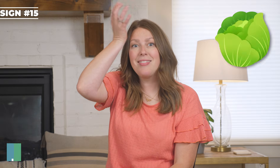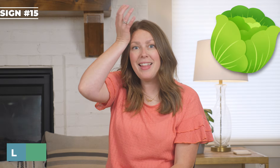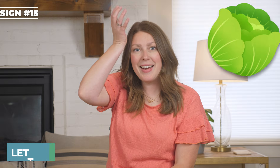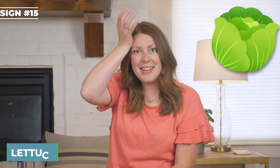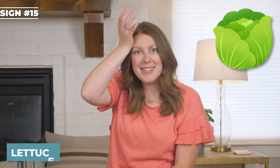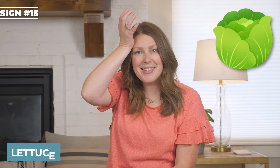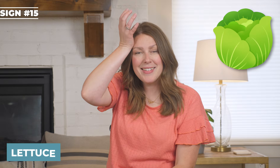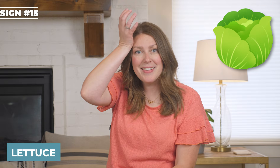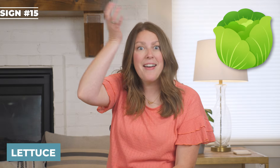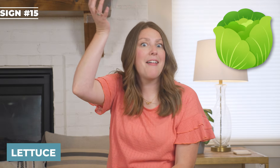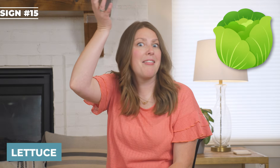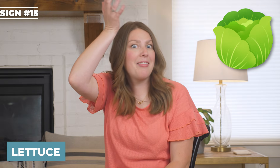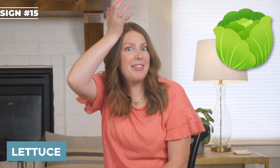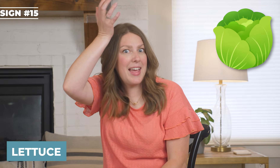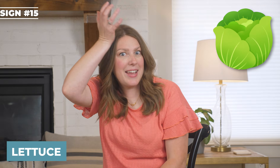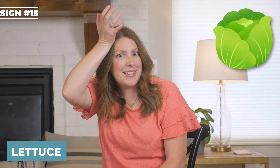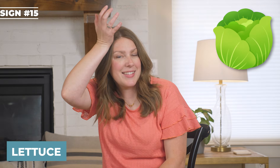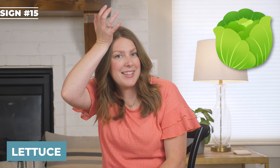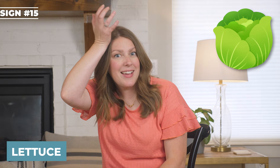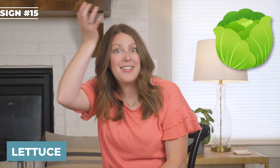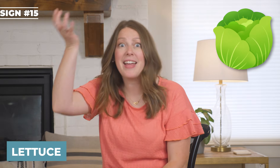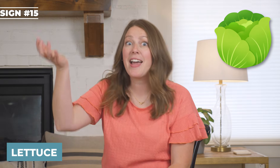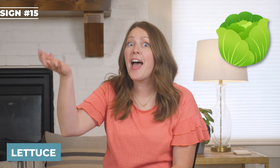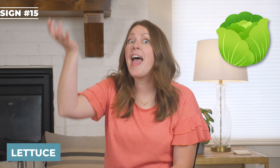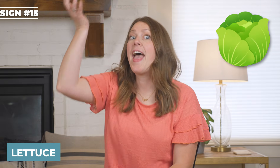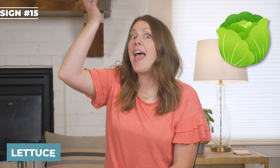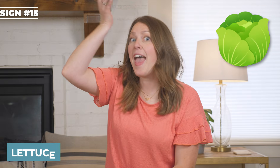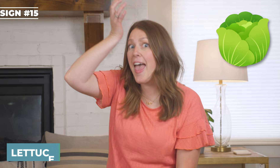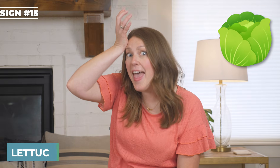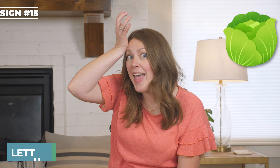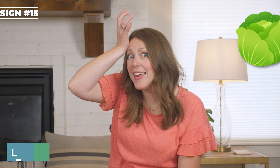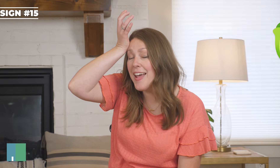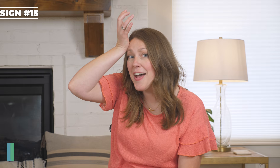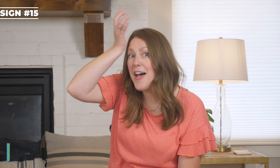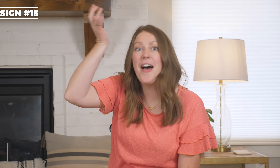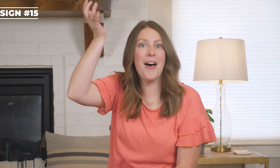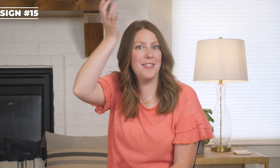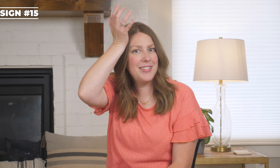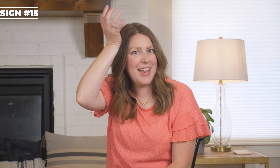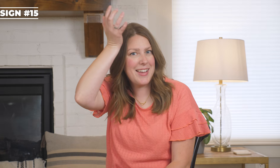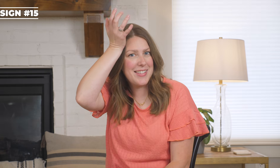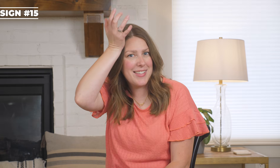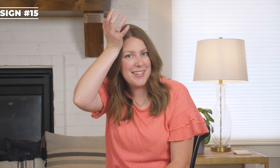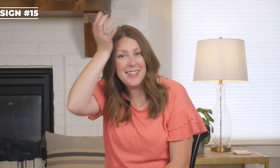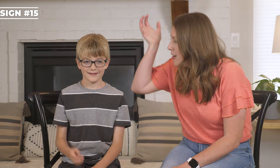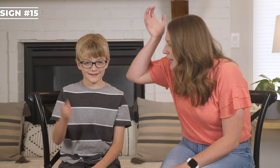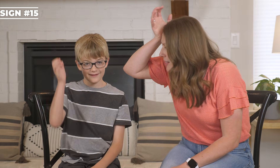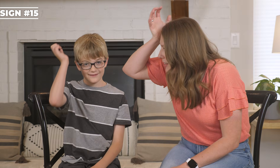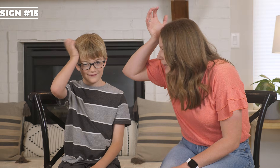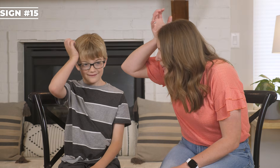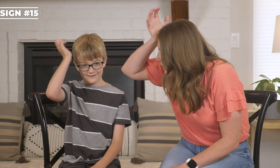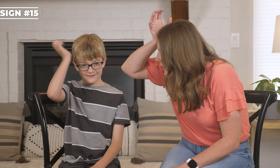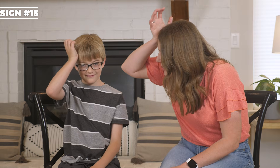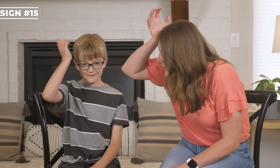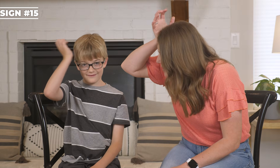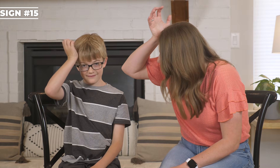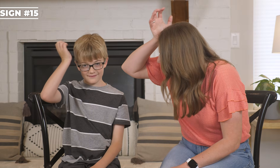Lettuce. Like a head of lettuce. All right. Lettuce.